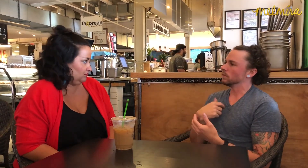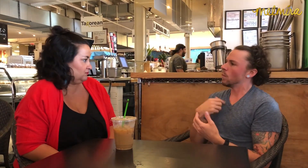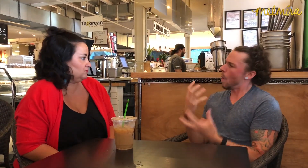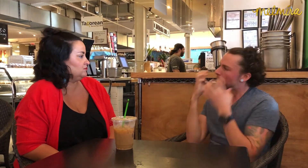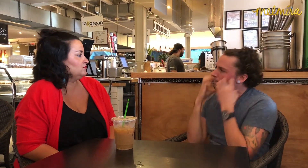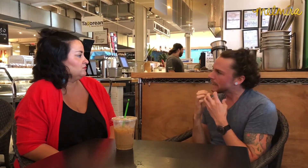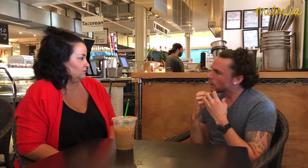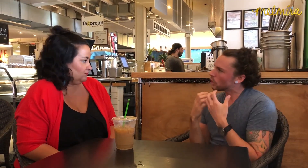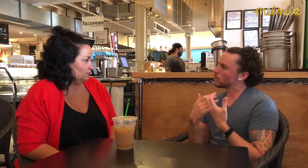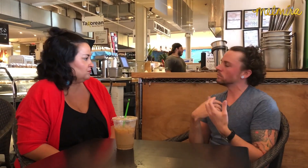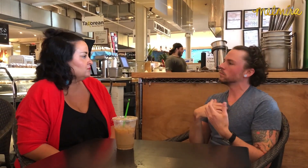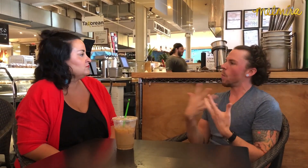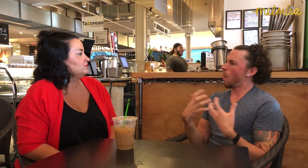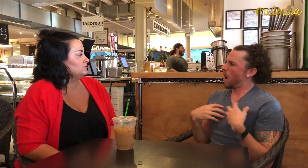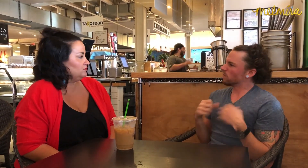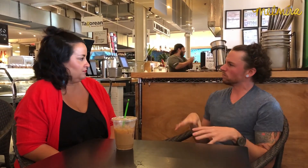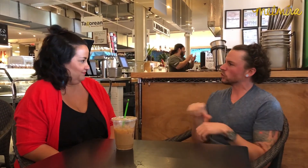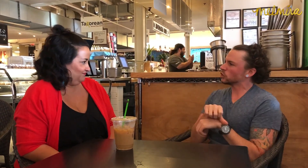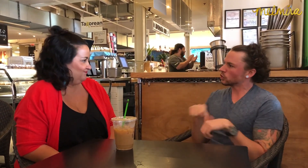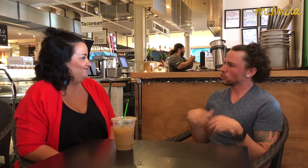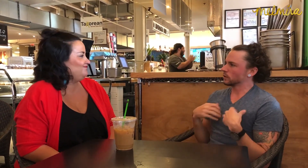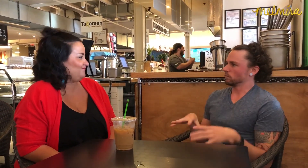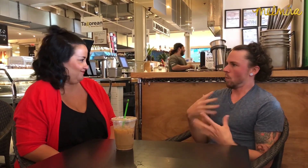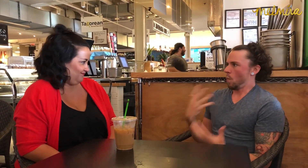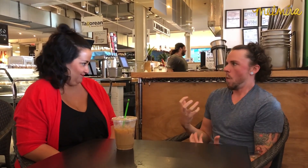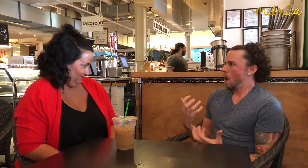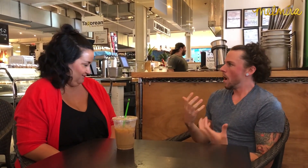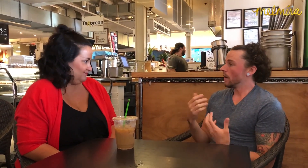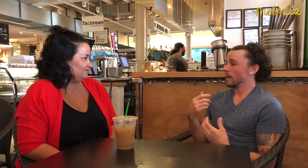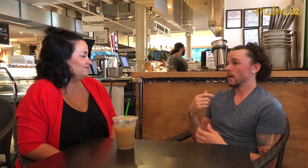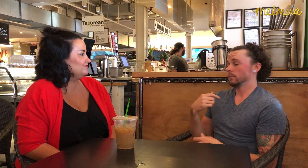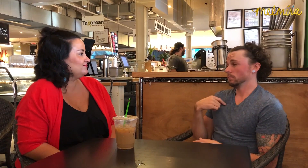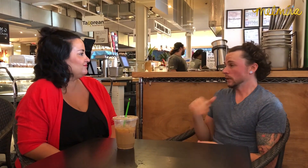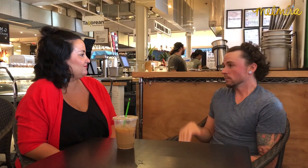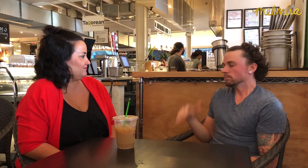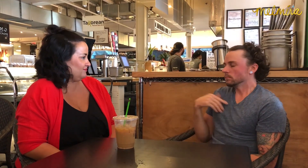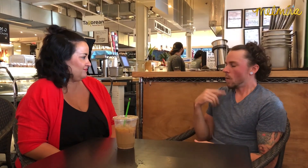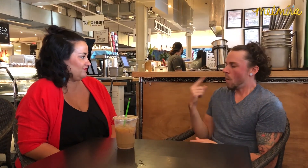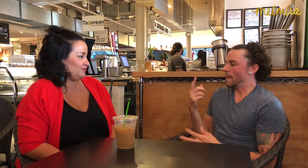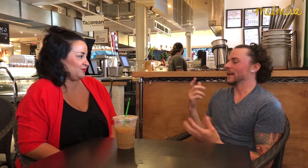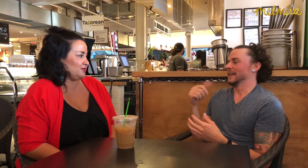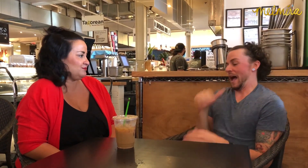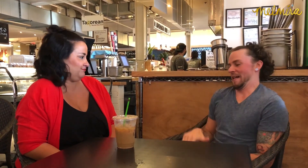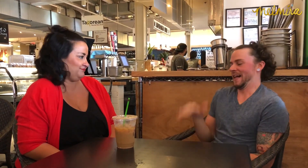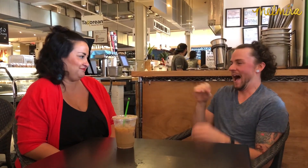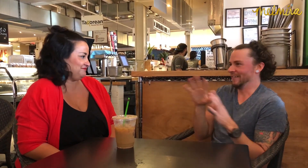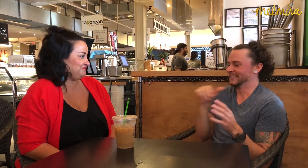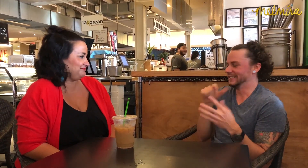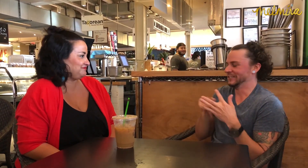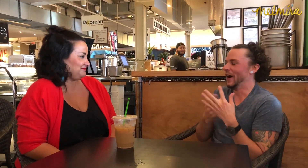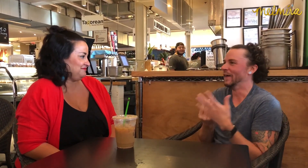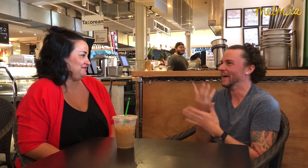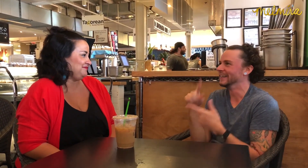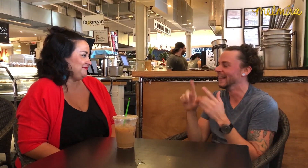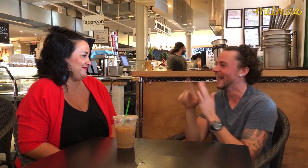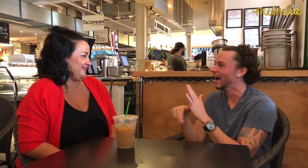I want a beard and I wanted my breasts surgically removed. Growing up... obviously they didn't start growing until later...